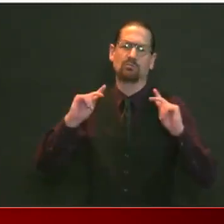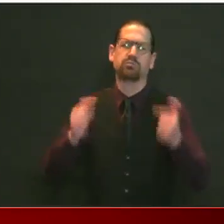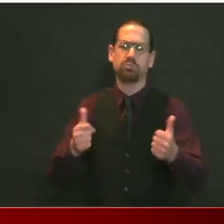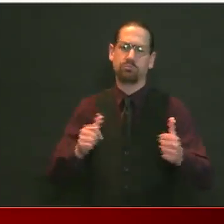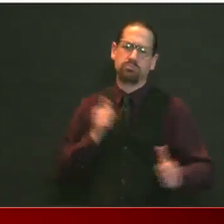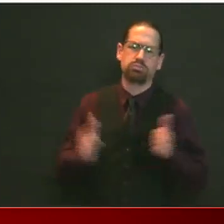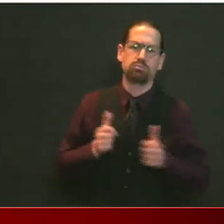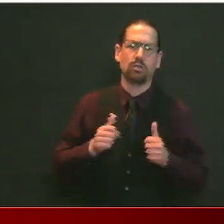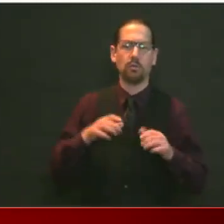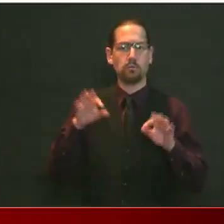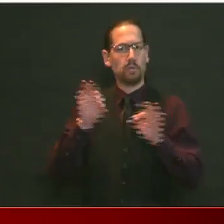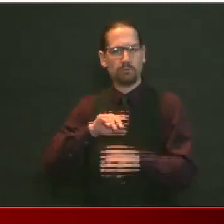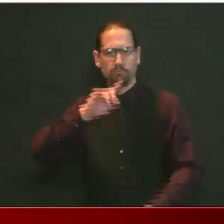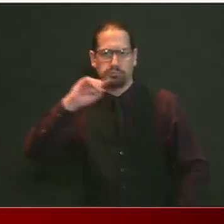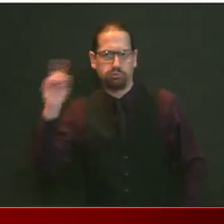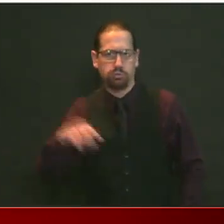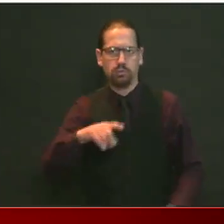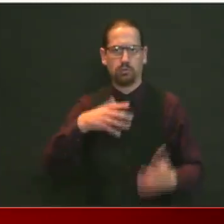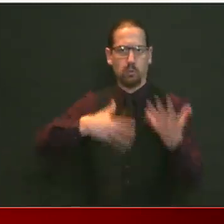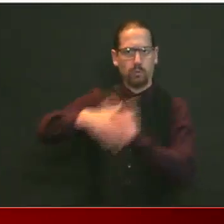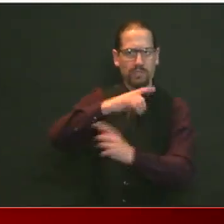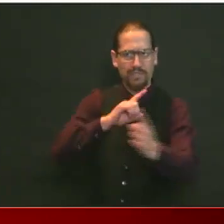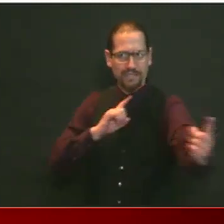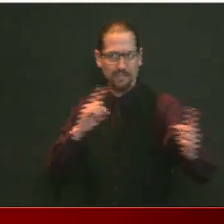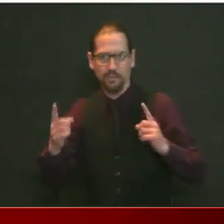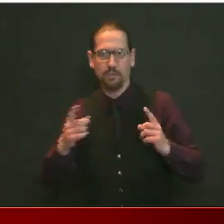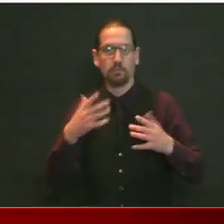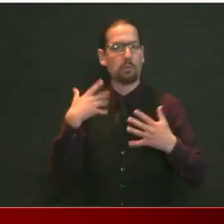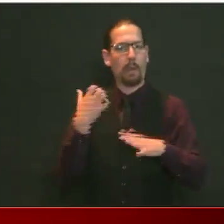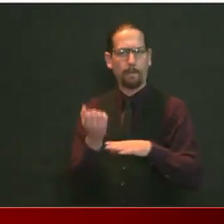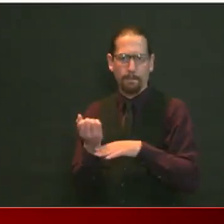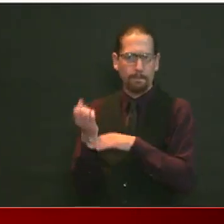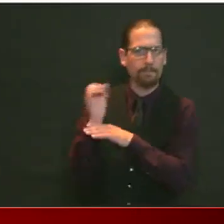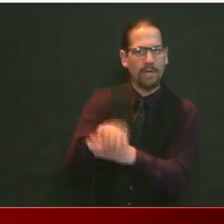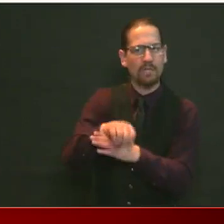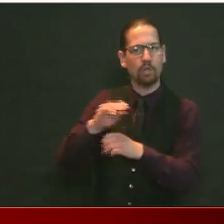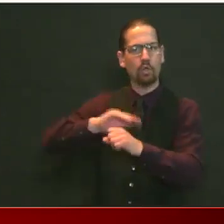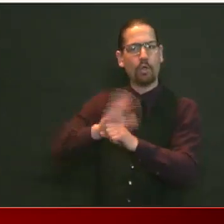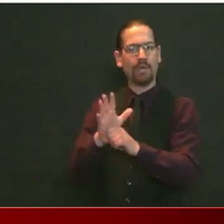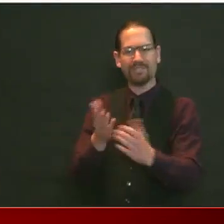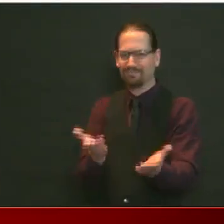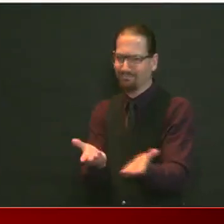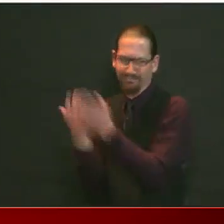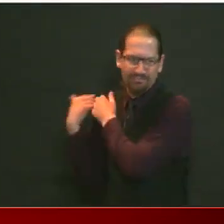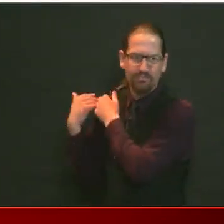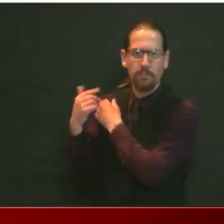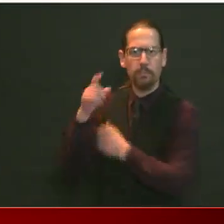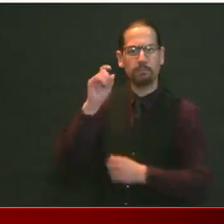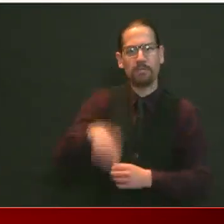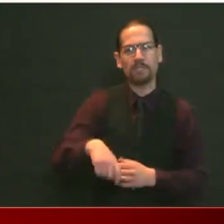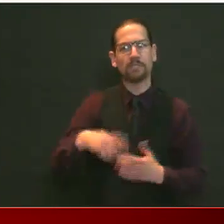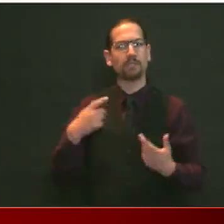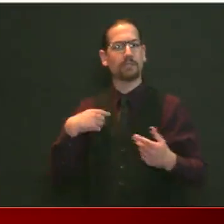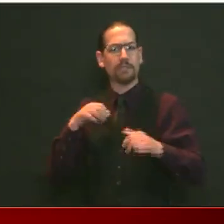THOSE STATES AROUND US. TO YOUR QUESTION, I LOOK AT THIS AS GOOD NEWS. BECAUSE WE ACTED AGGRESSIVELY AND EARLY, WE GOT AHEAD OF THE